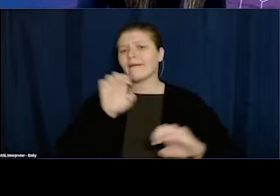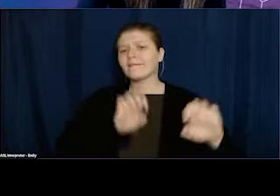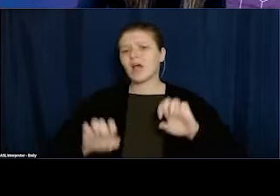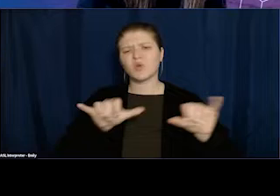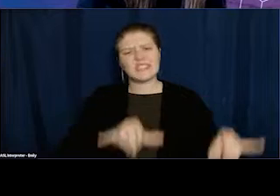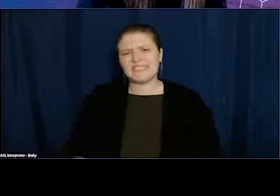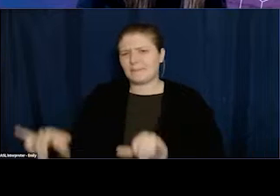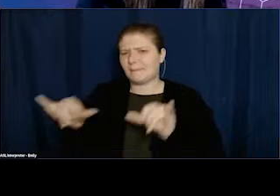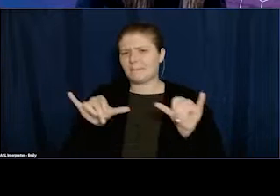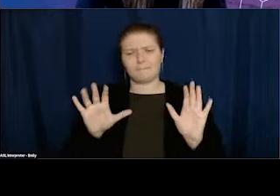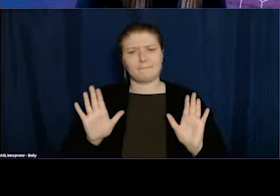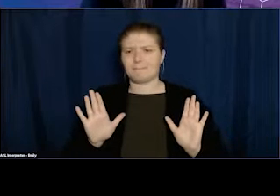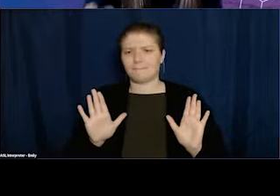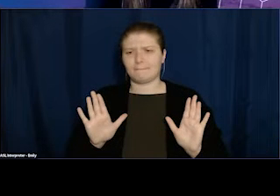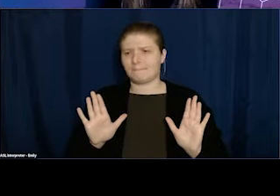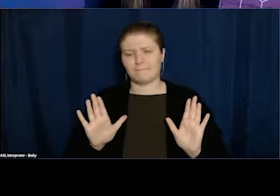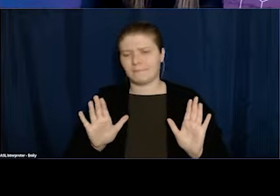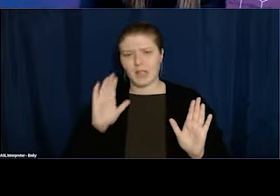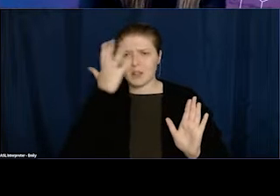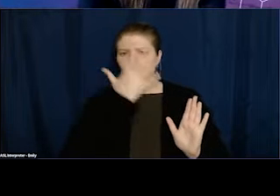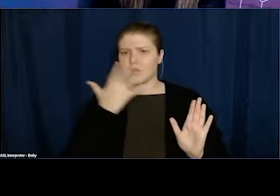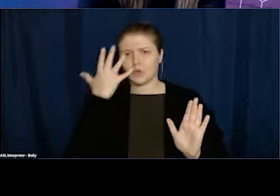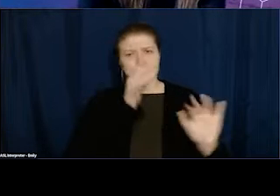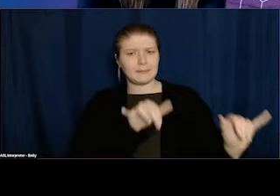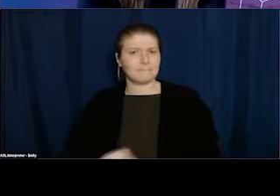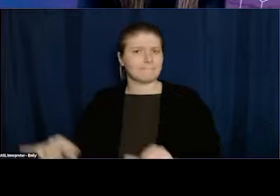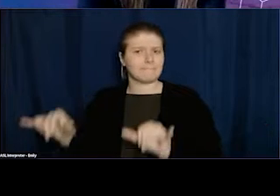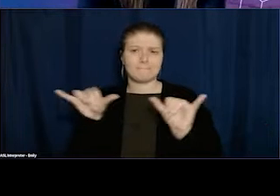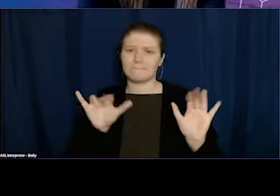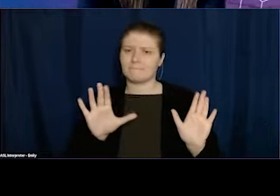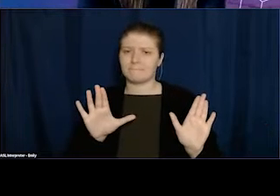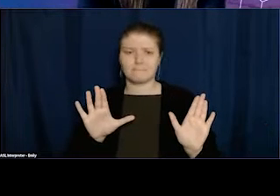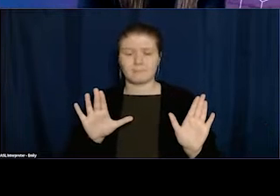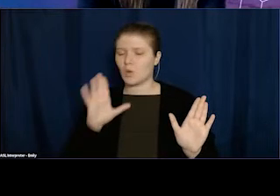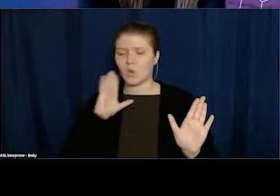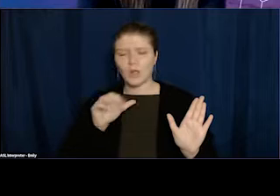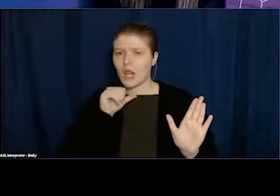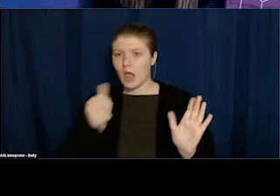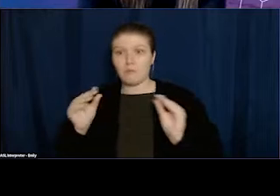So people are not they will not be biased, or they will not be able to see any difference